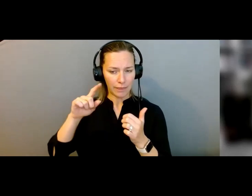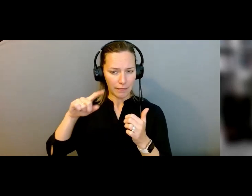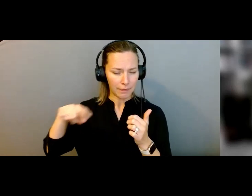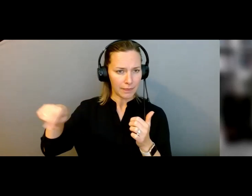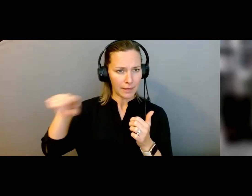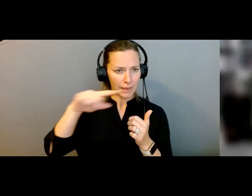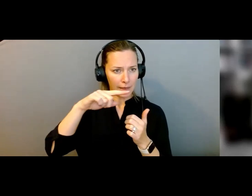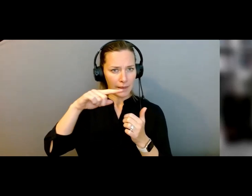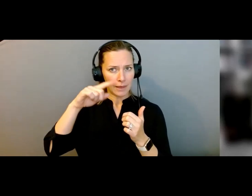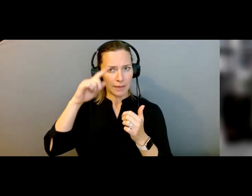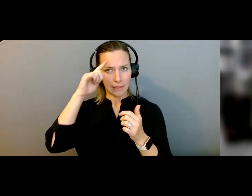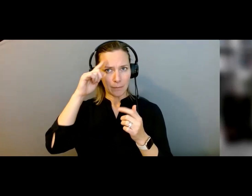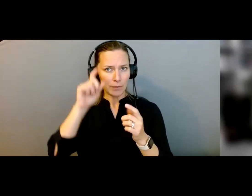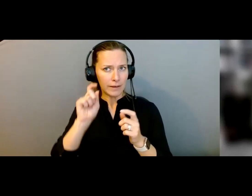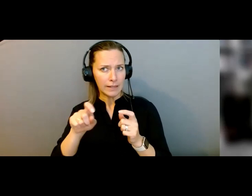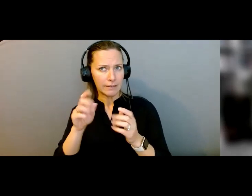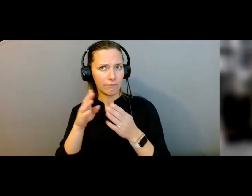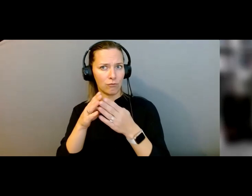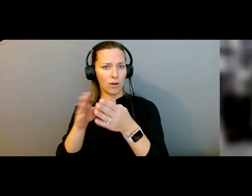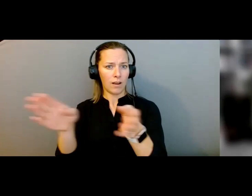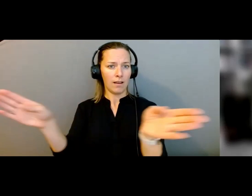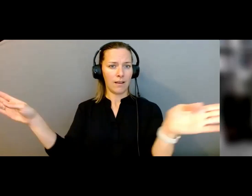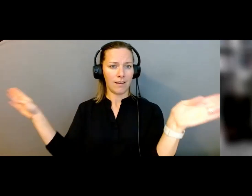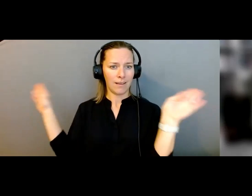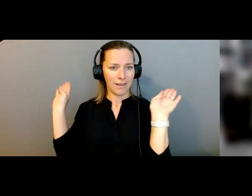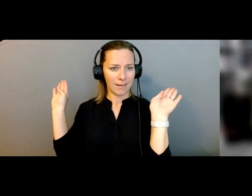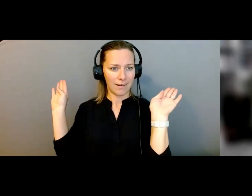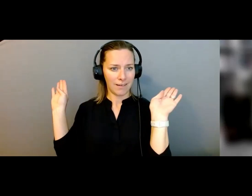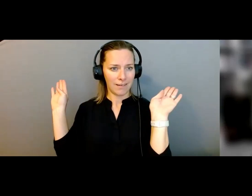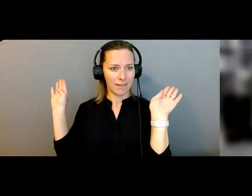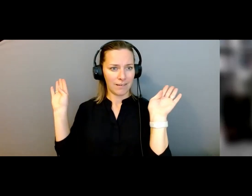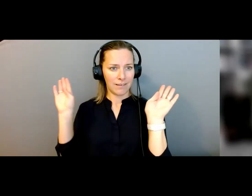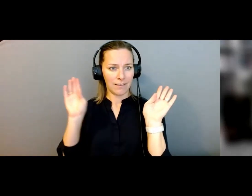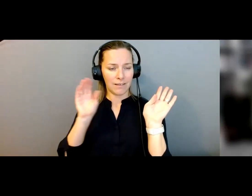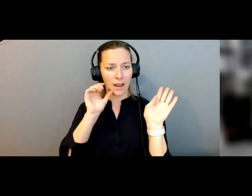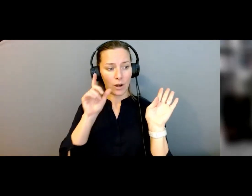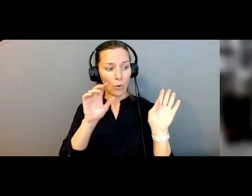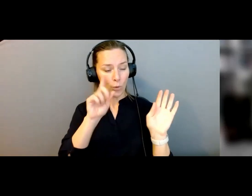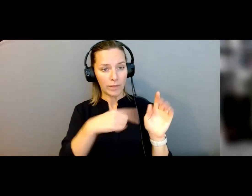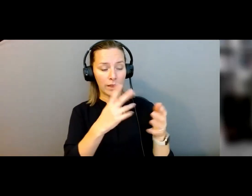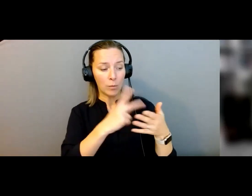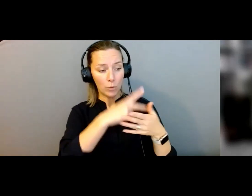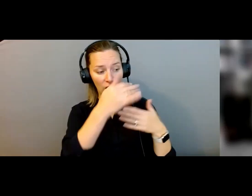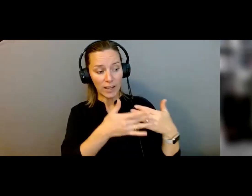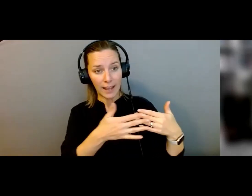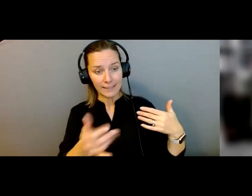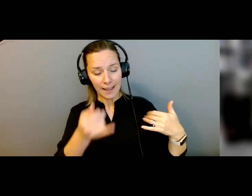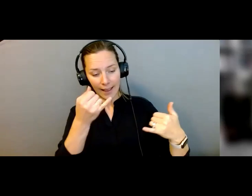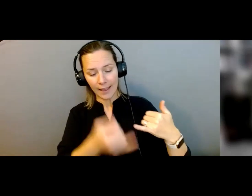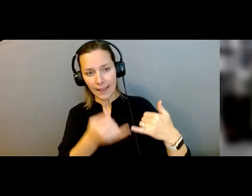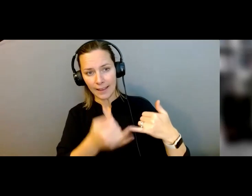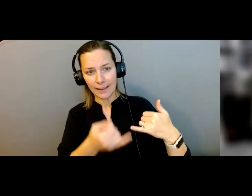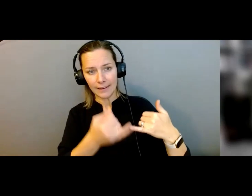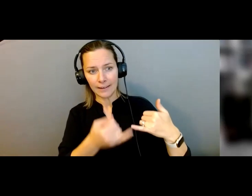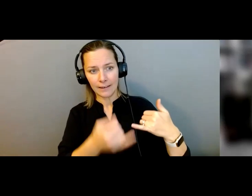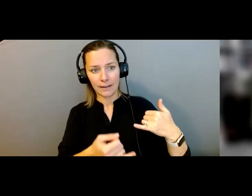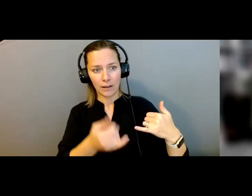a wide range of stakeholders, not only at the sort of end of the project or knowledge translation and